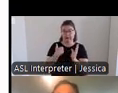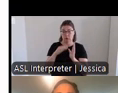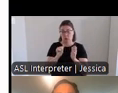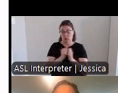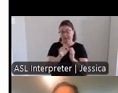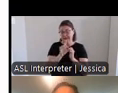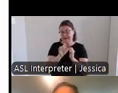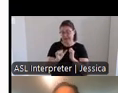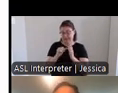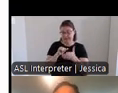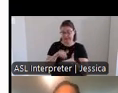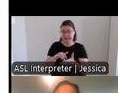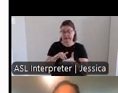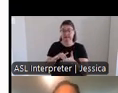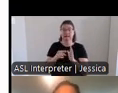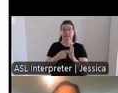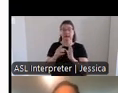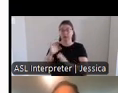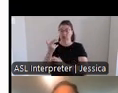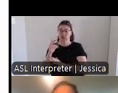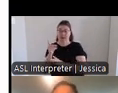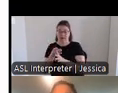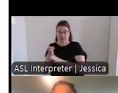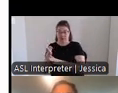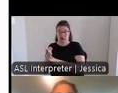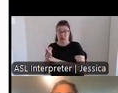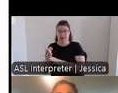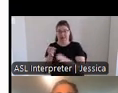and so sometimes the CHID majors are also disability studies minors.